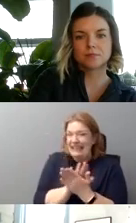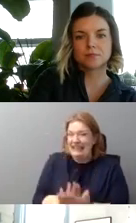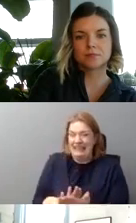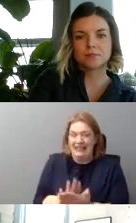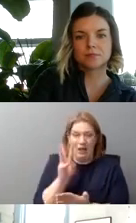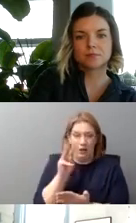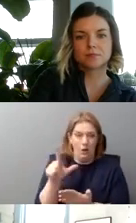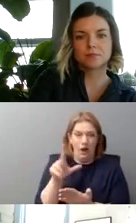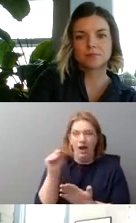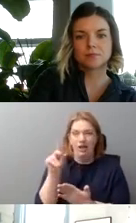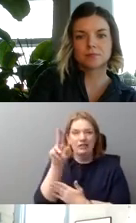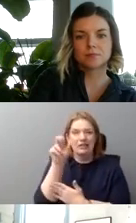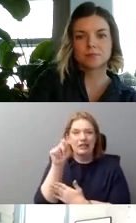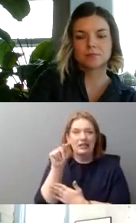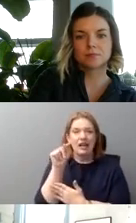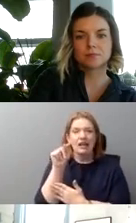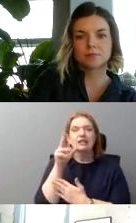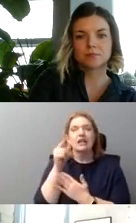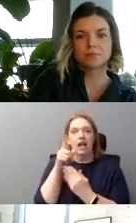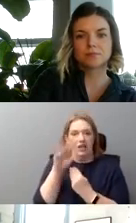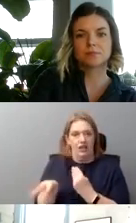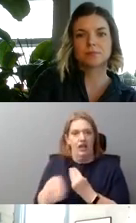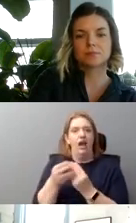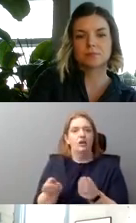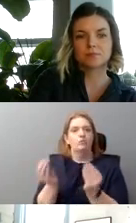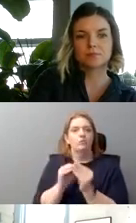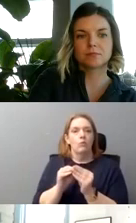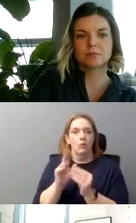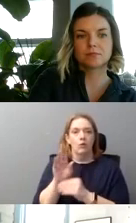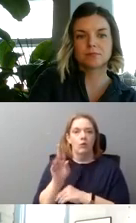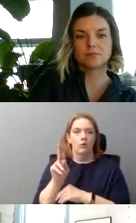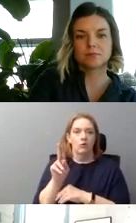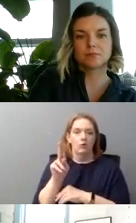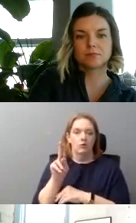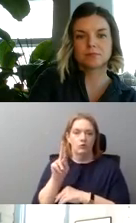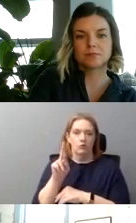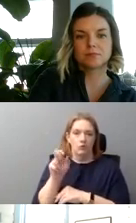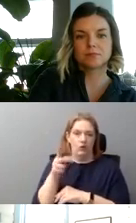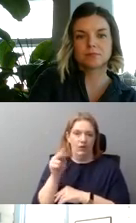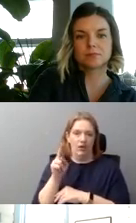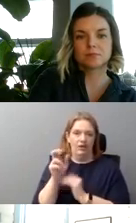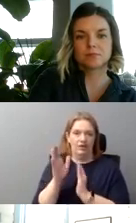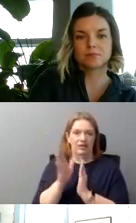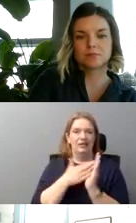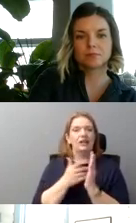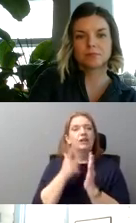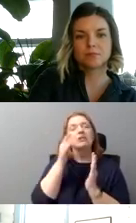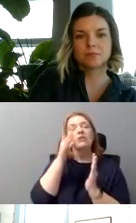there was more additional urethane that was added, I think, because over time that it the walls were